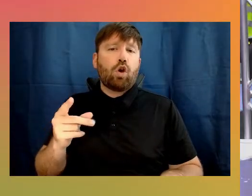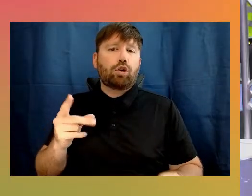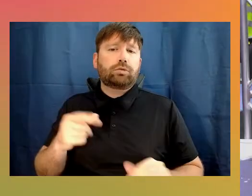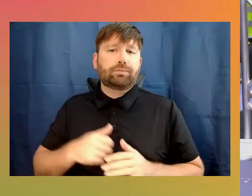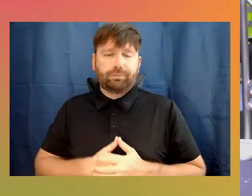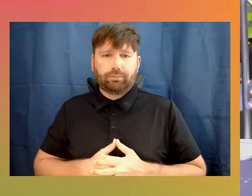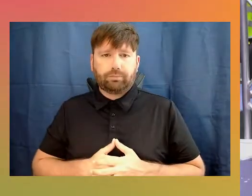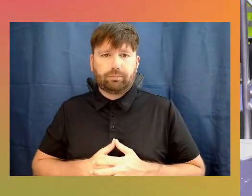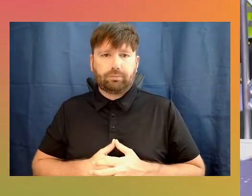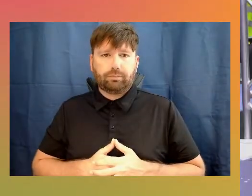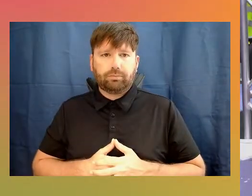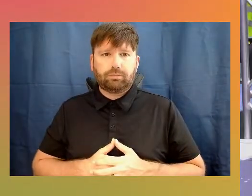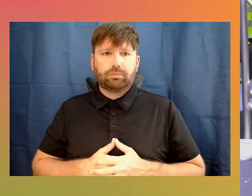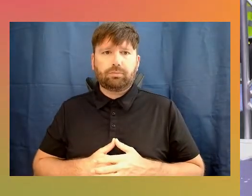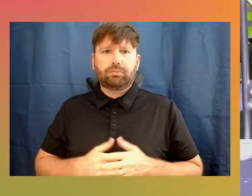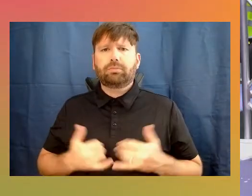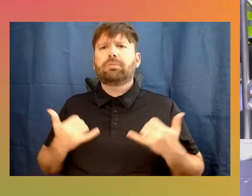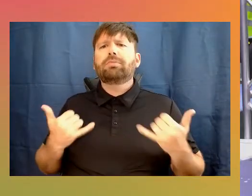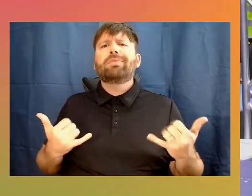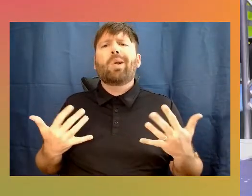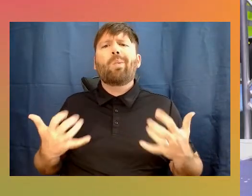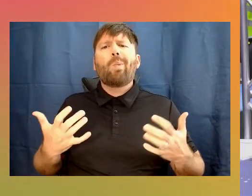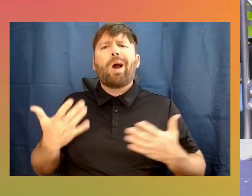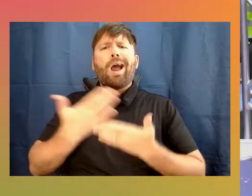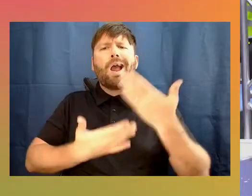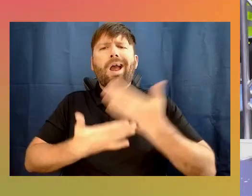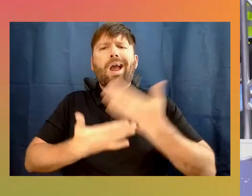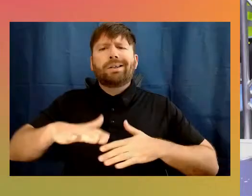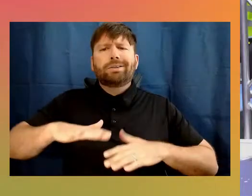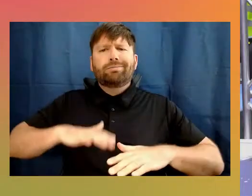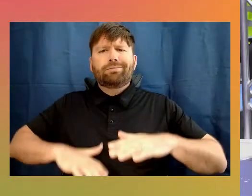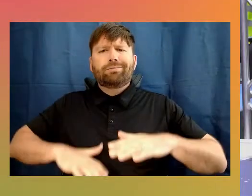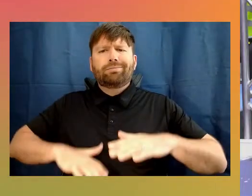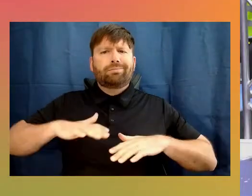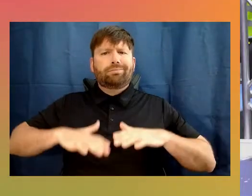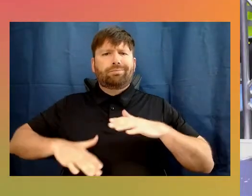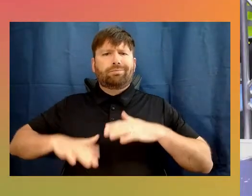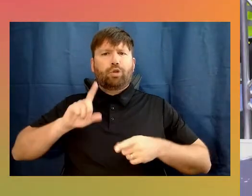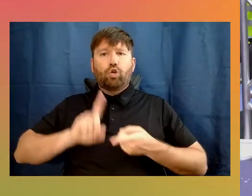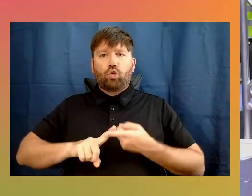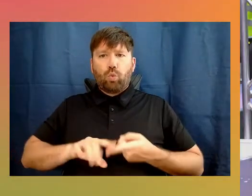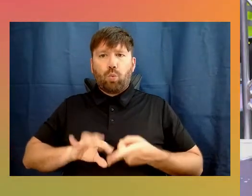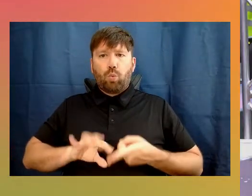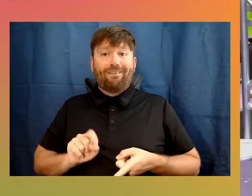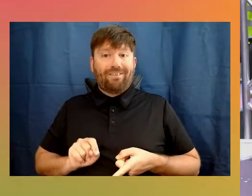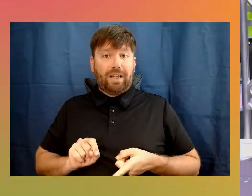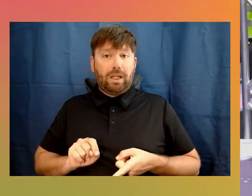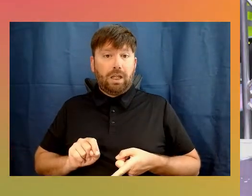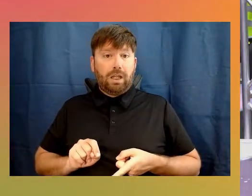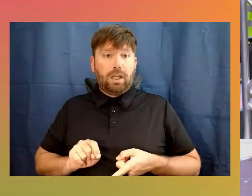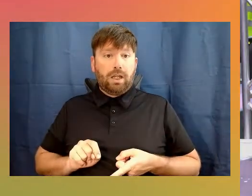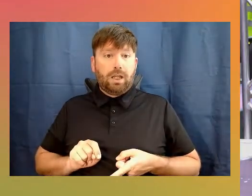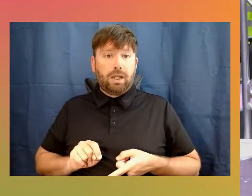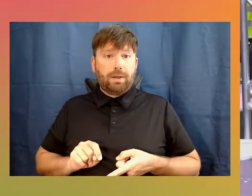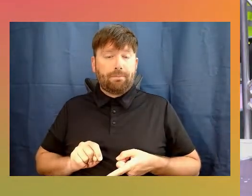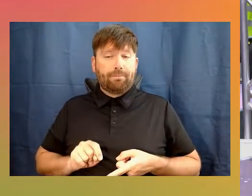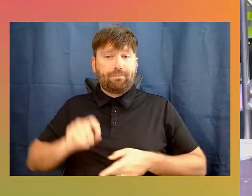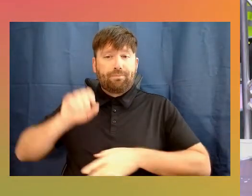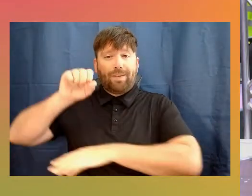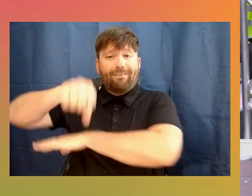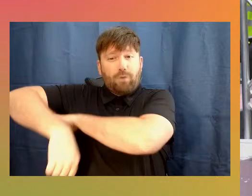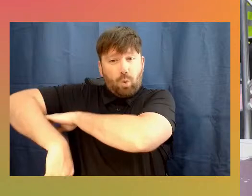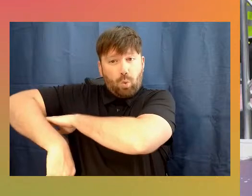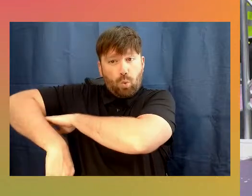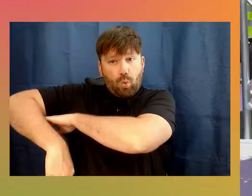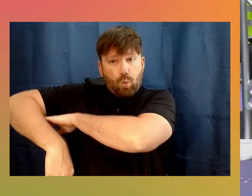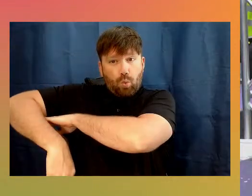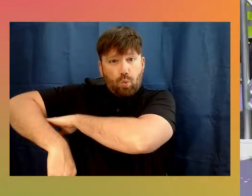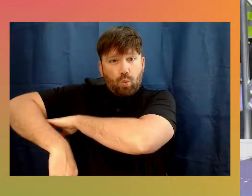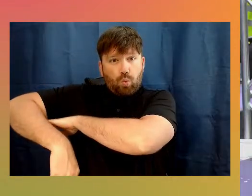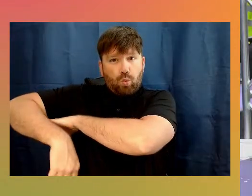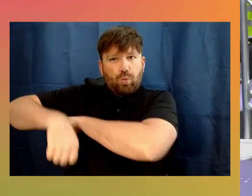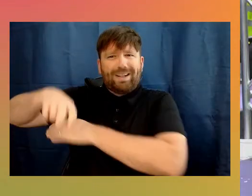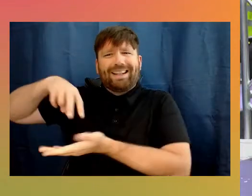EXHALE, DOWN DOG.